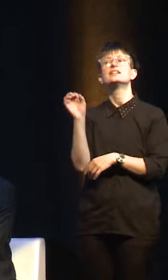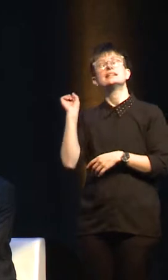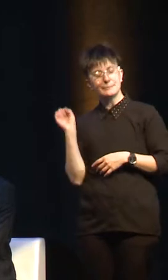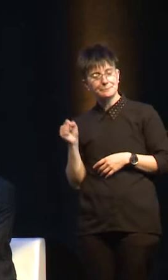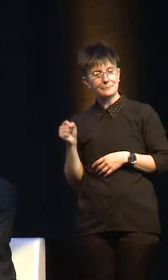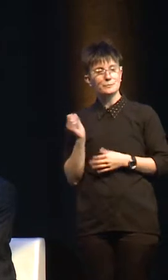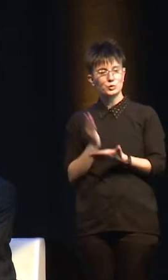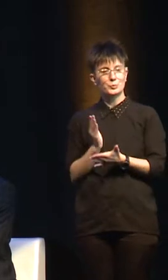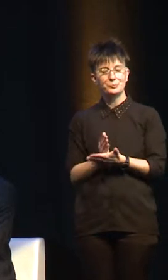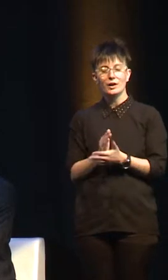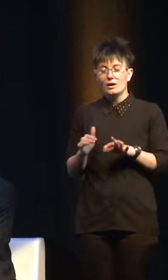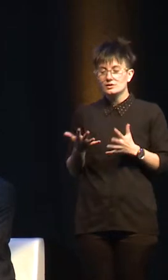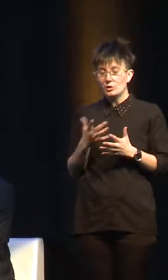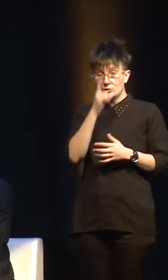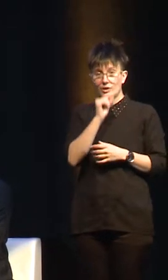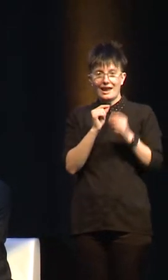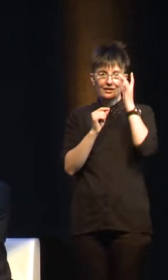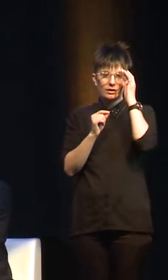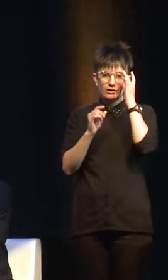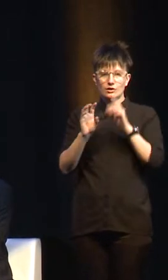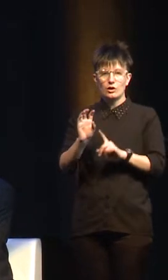can actually overturn an entrenched piece of legislation without too much…